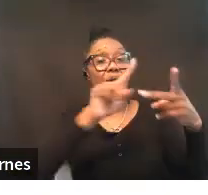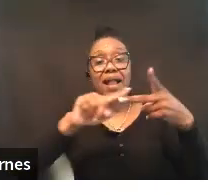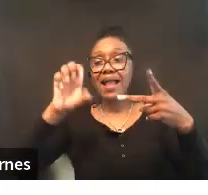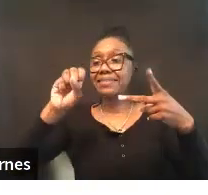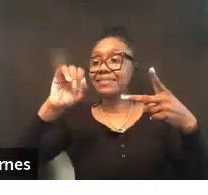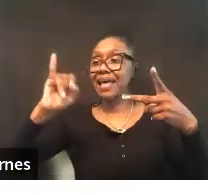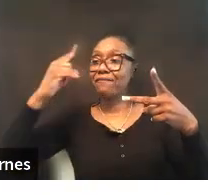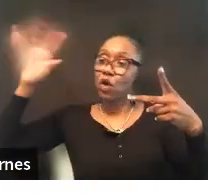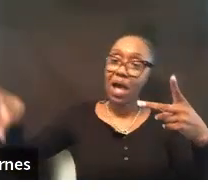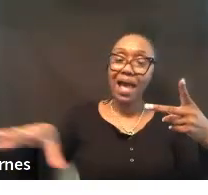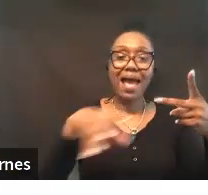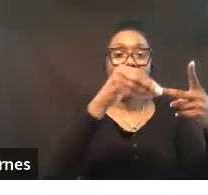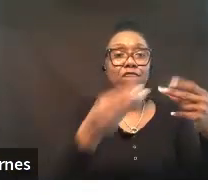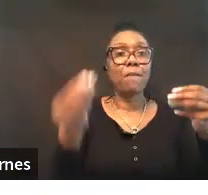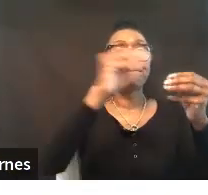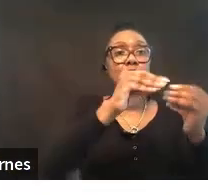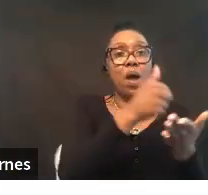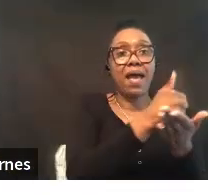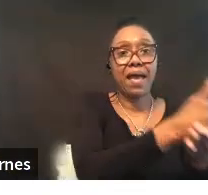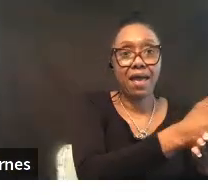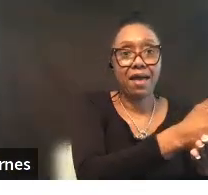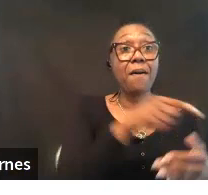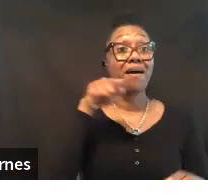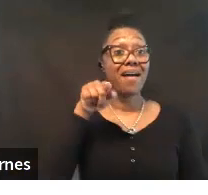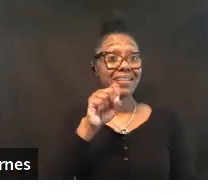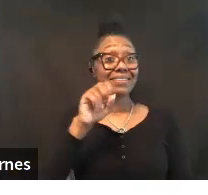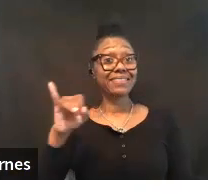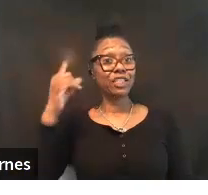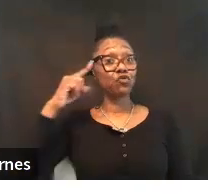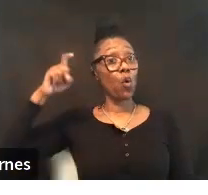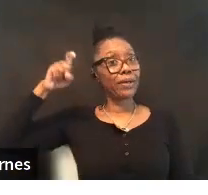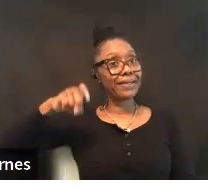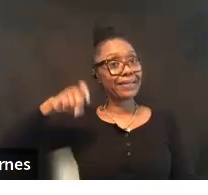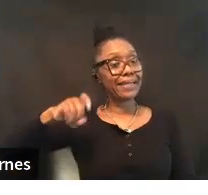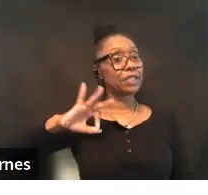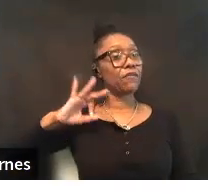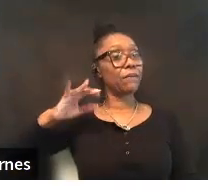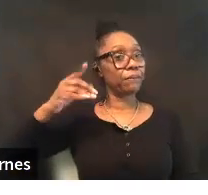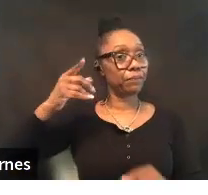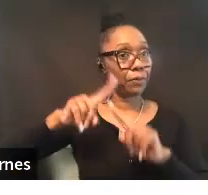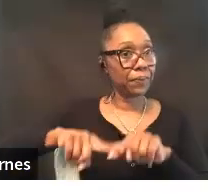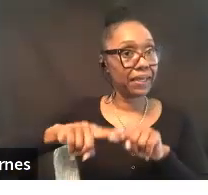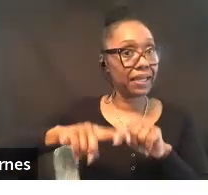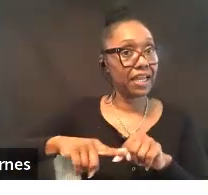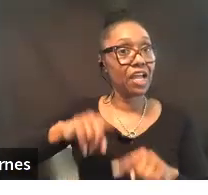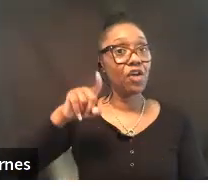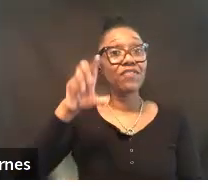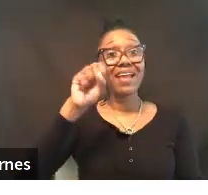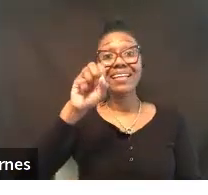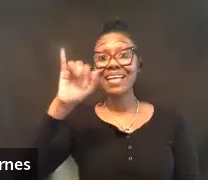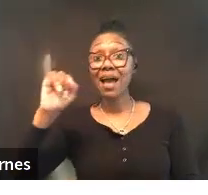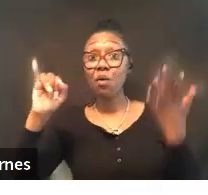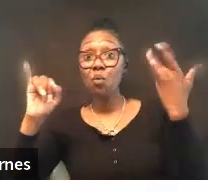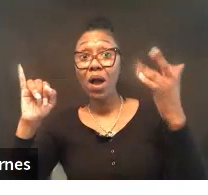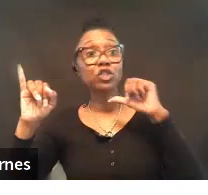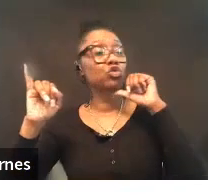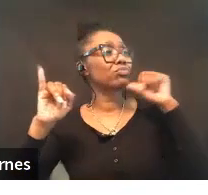It is a need based benefit program. You're normally eligible for us because you don't qualify for anything else.